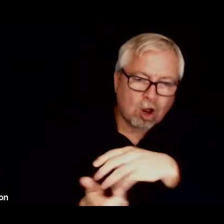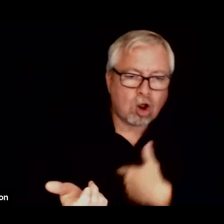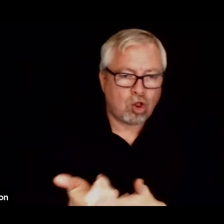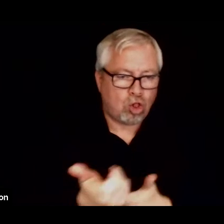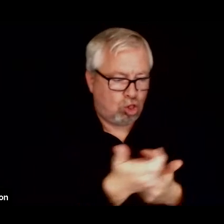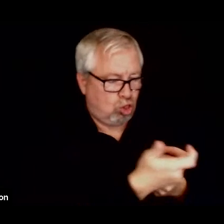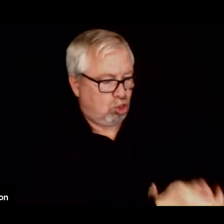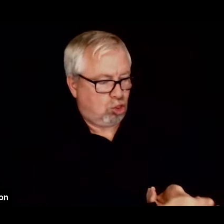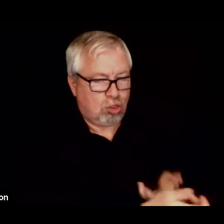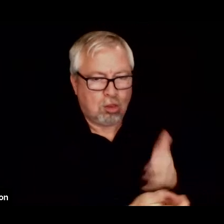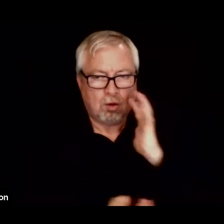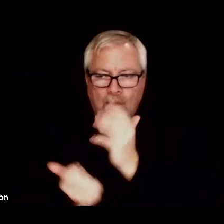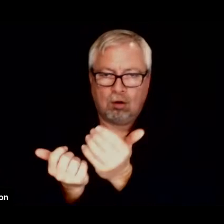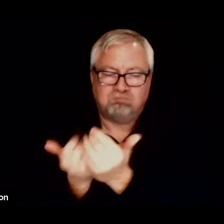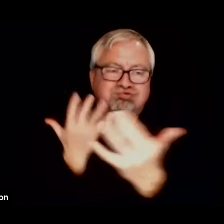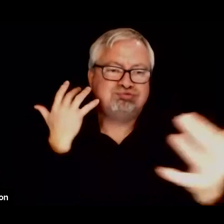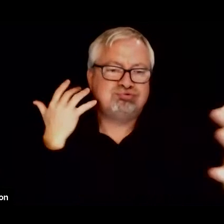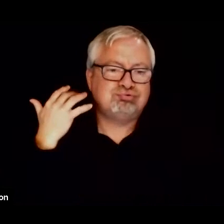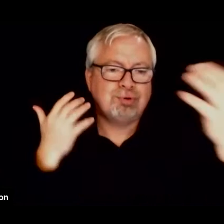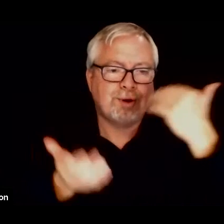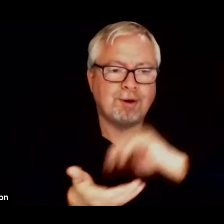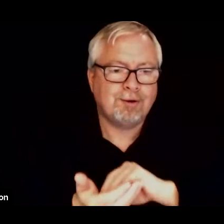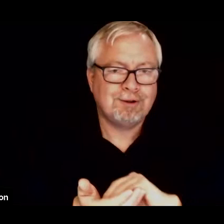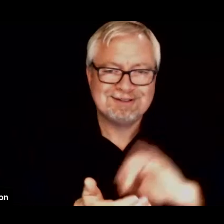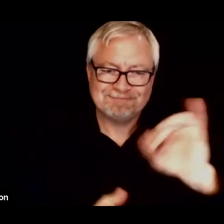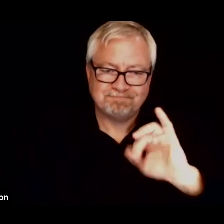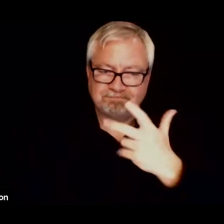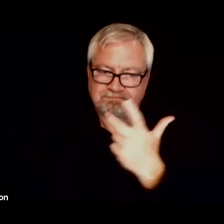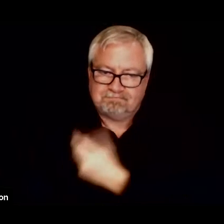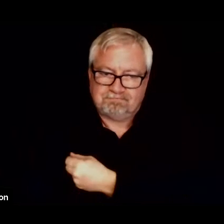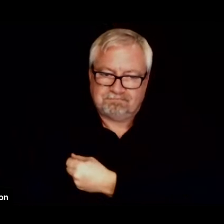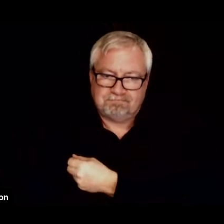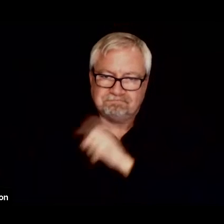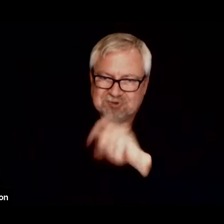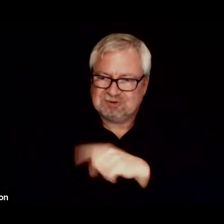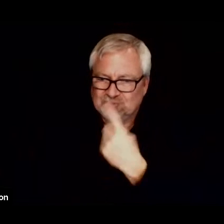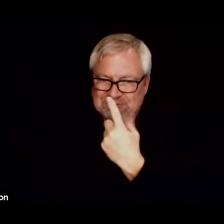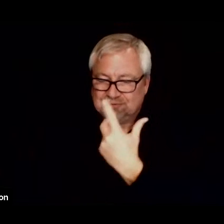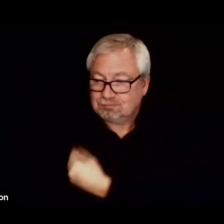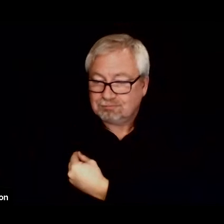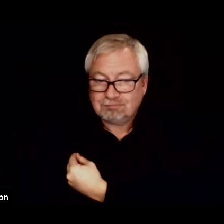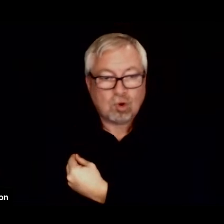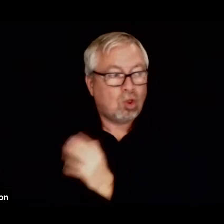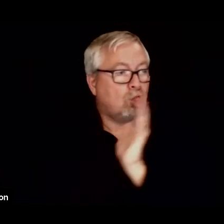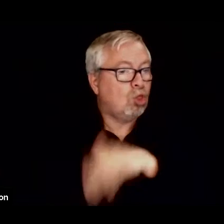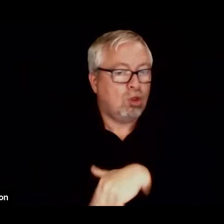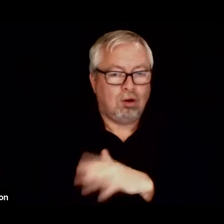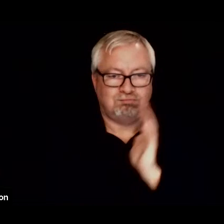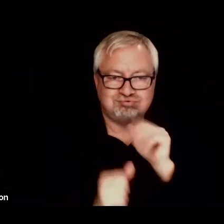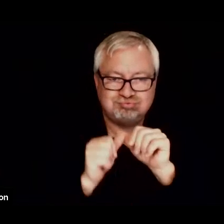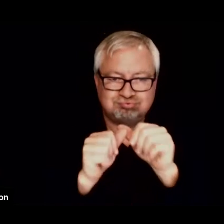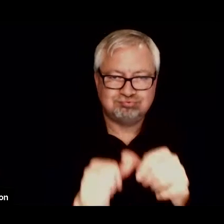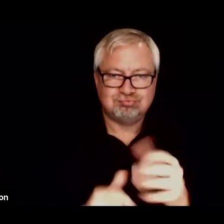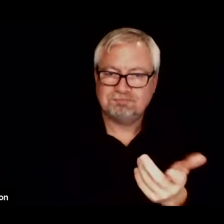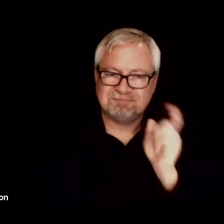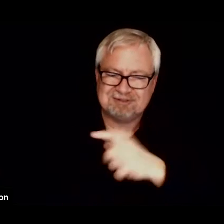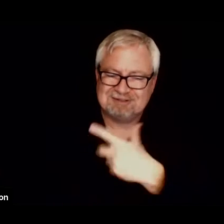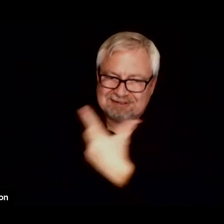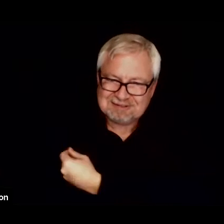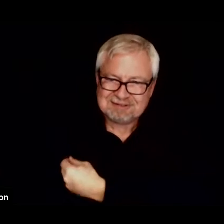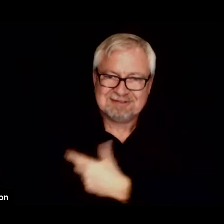continue to do the things that we can to keep that fire from getting even further out of control and